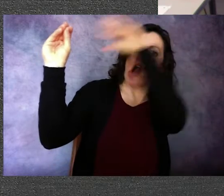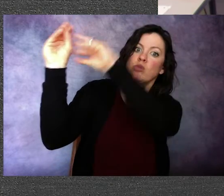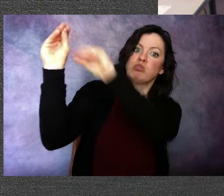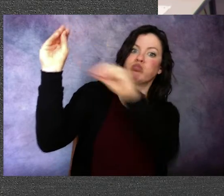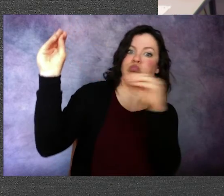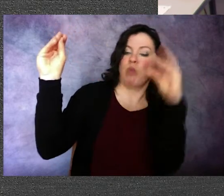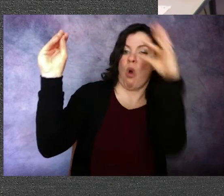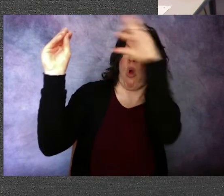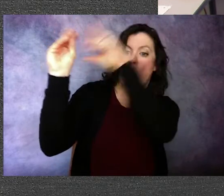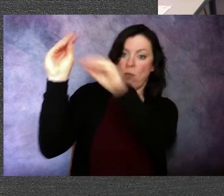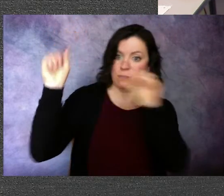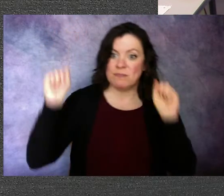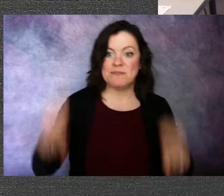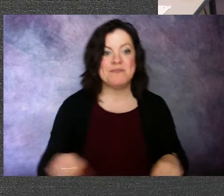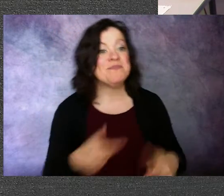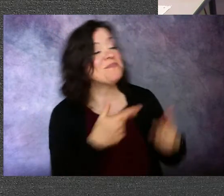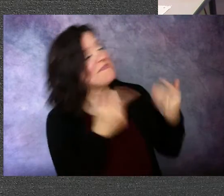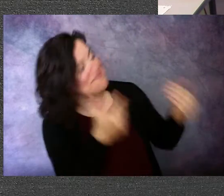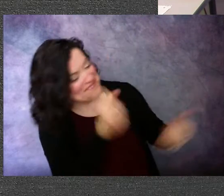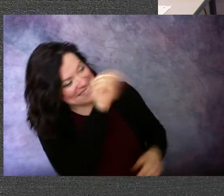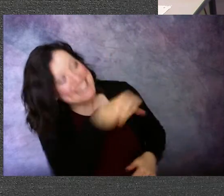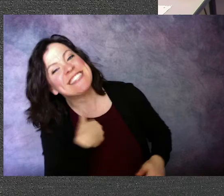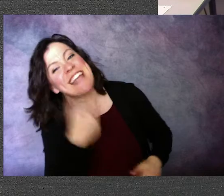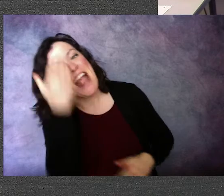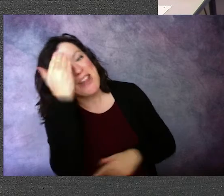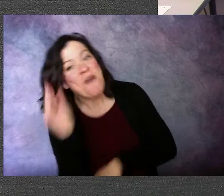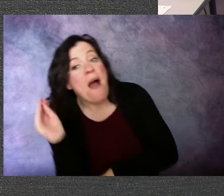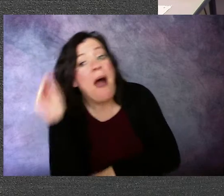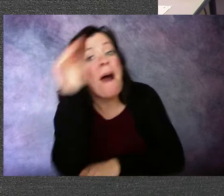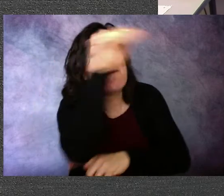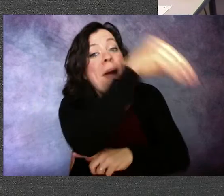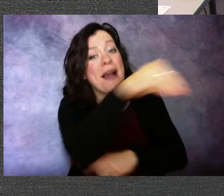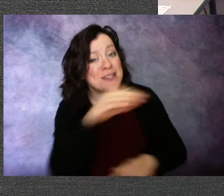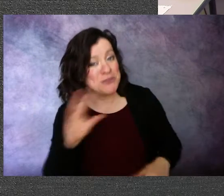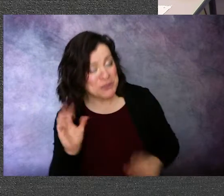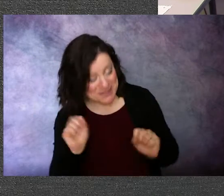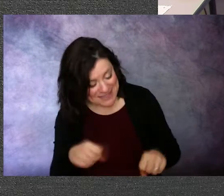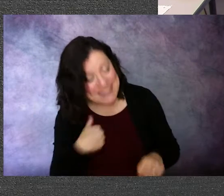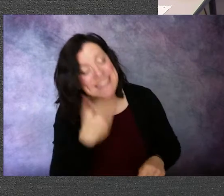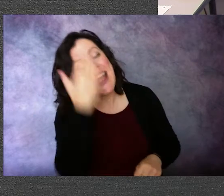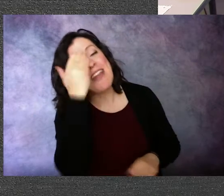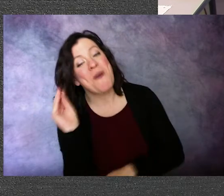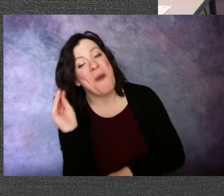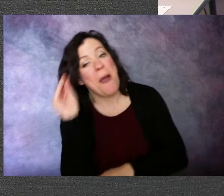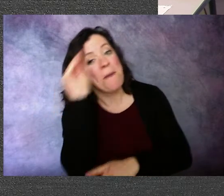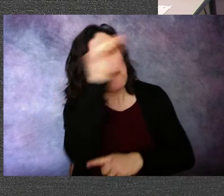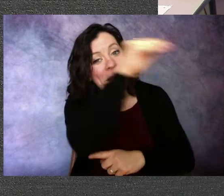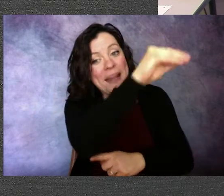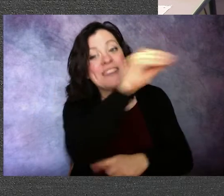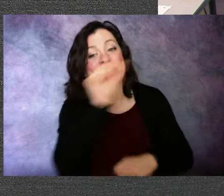Yes I know the apatosaurus The apatosaurus, the apatosaurus Yes I know the apatosaurus